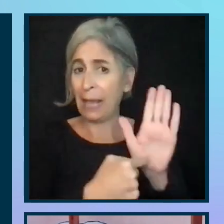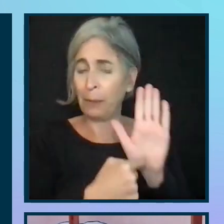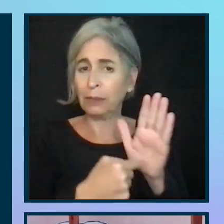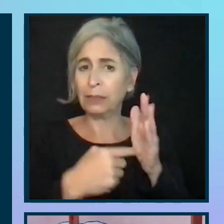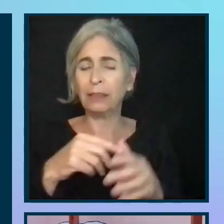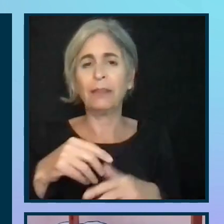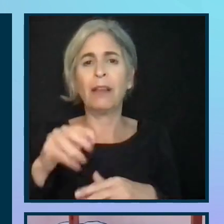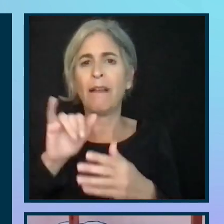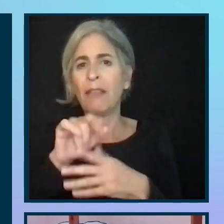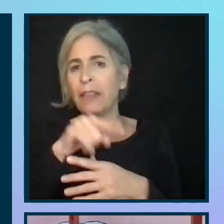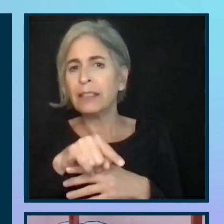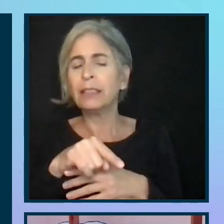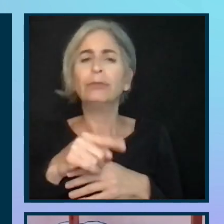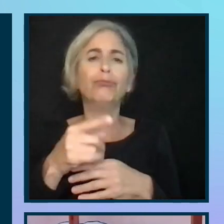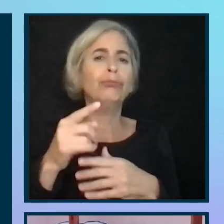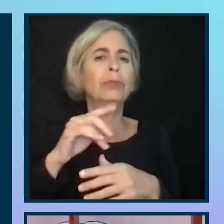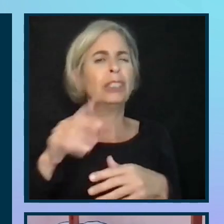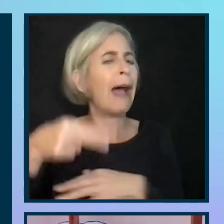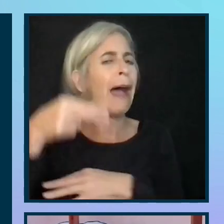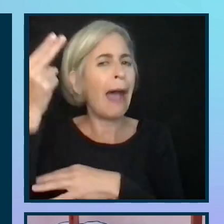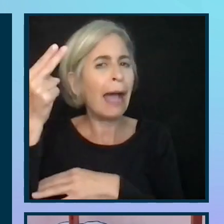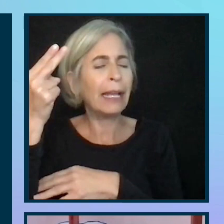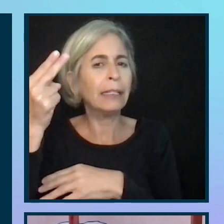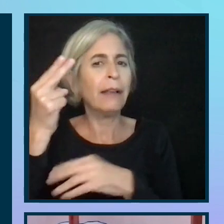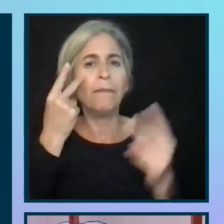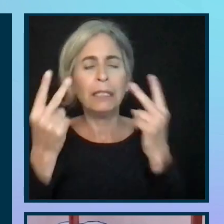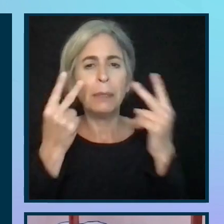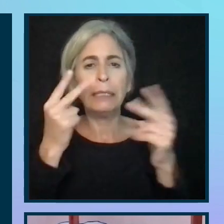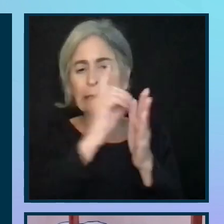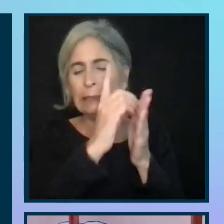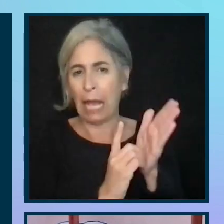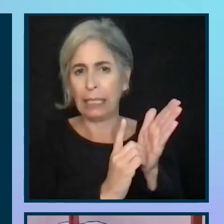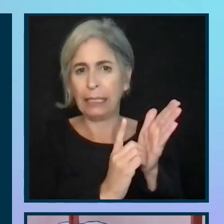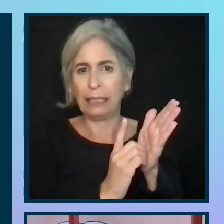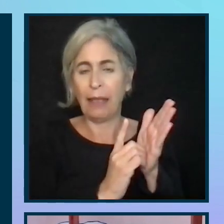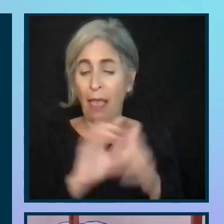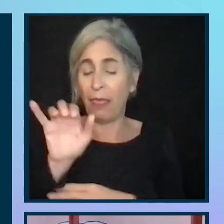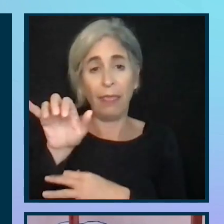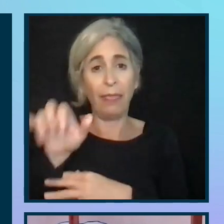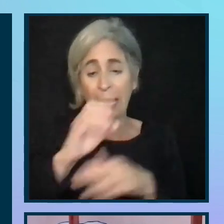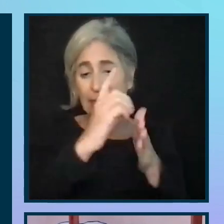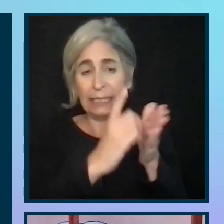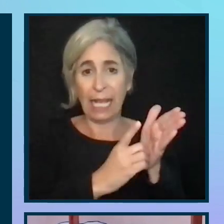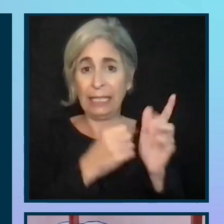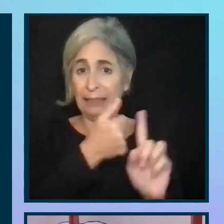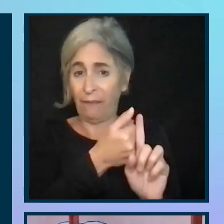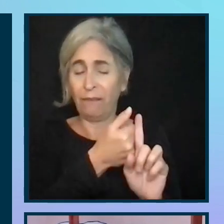These usually exist as a high-fidelity design. That design is then handed off